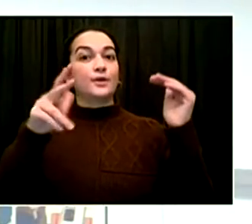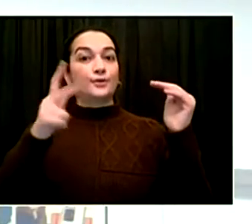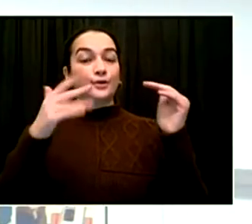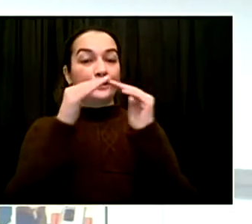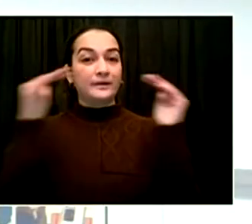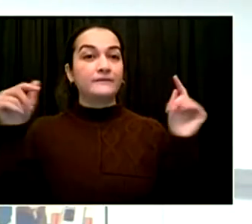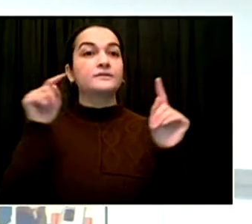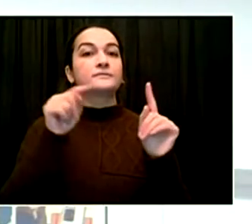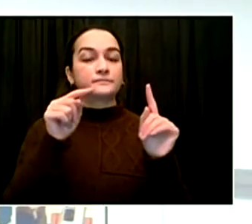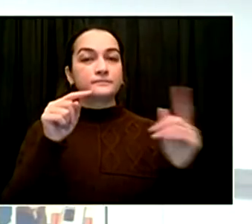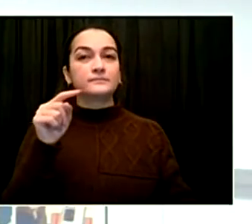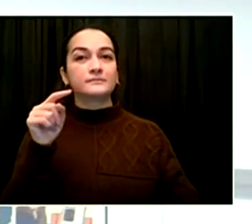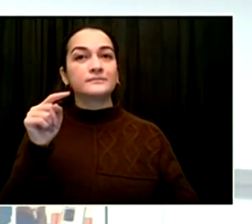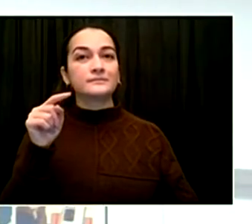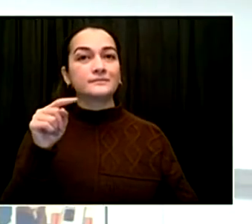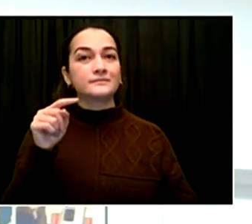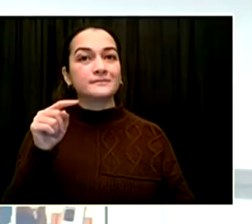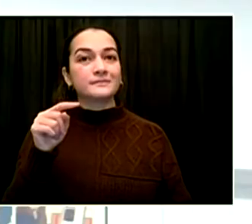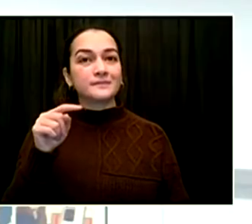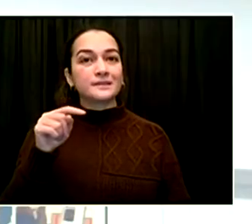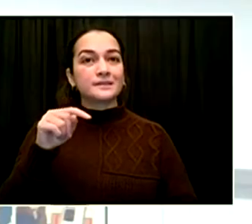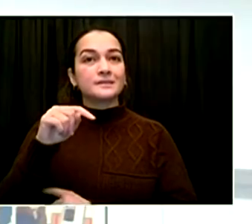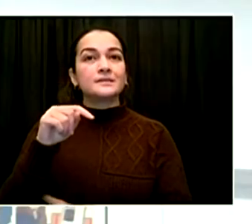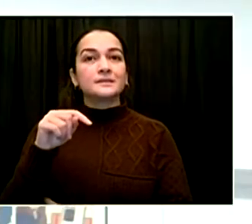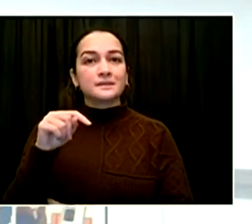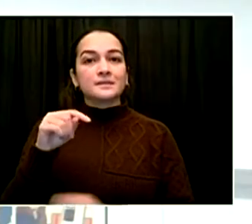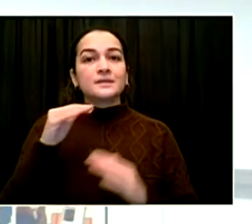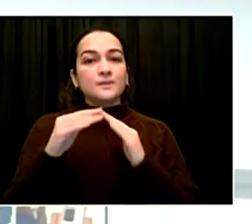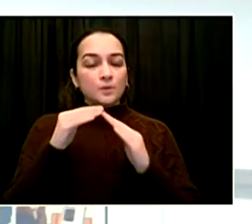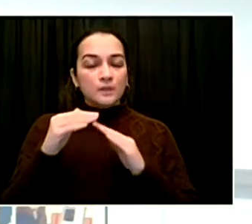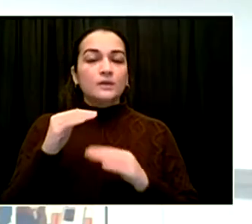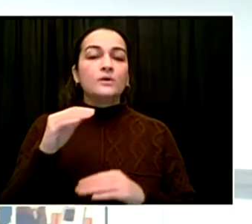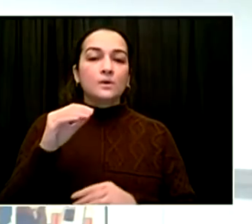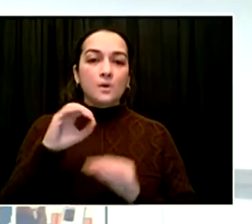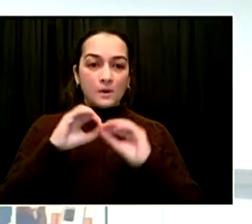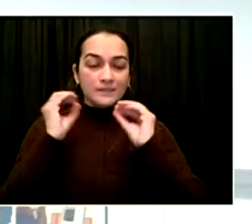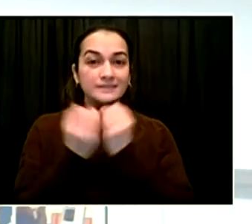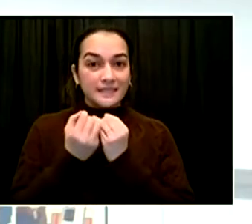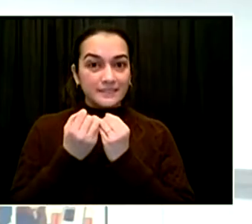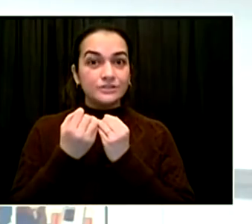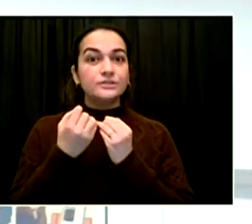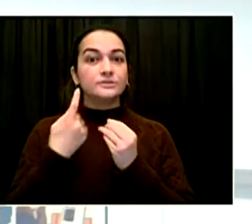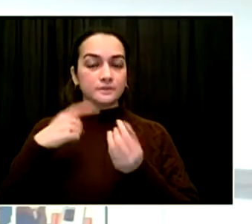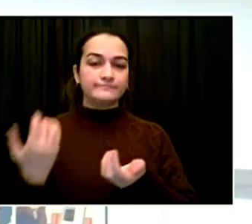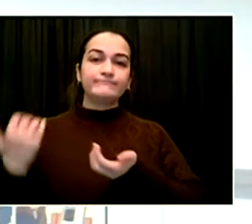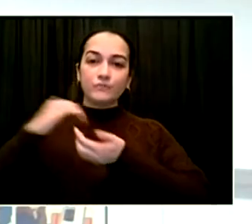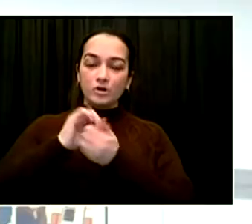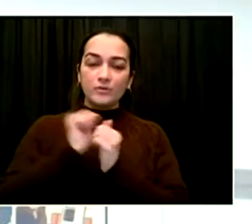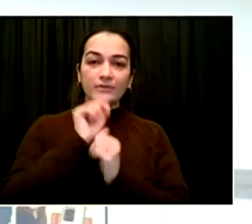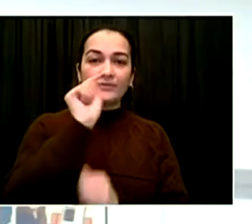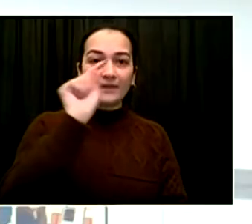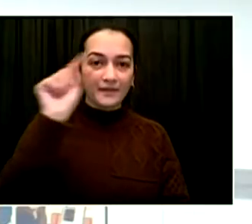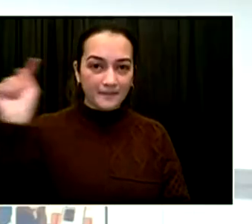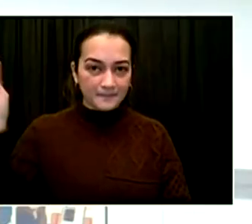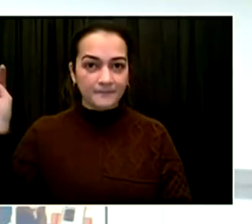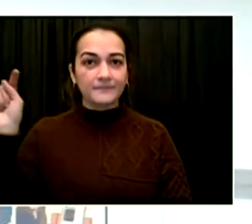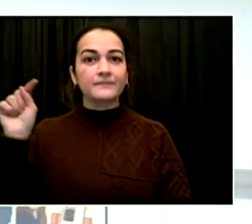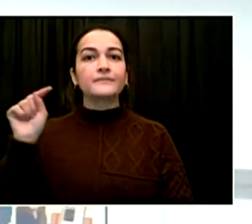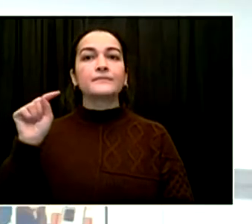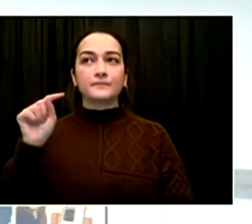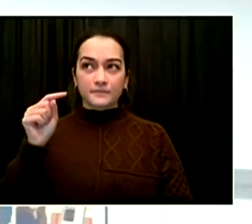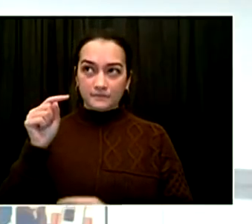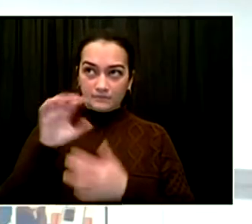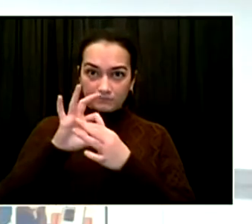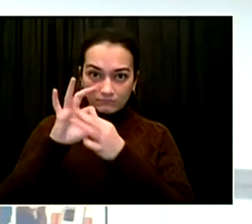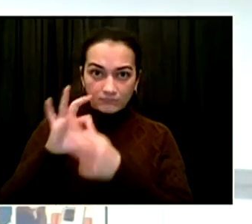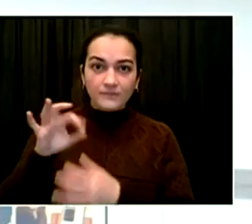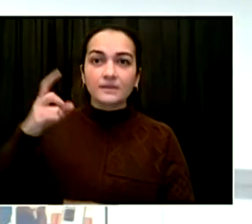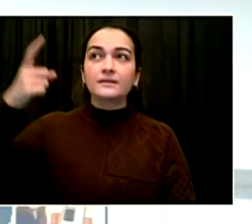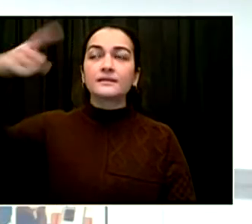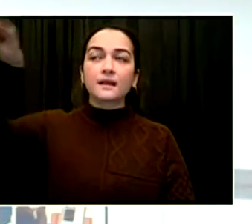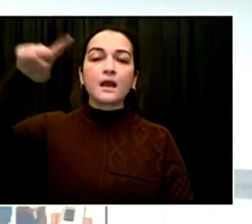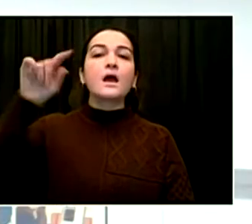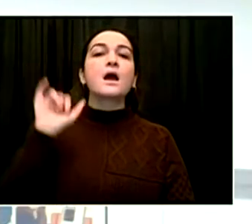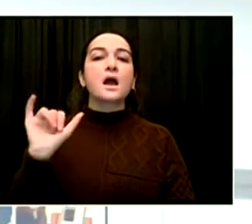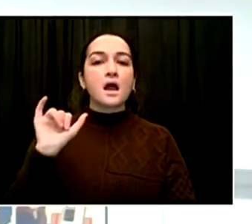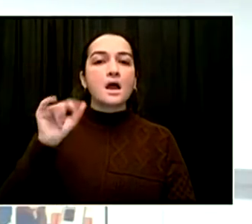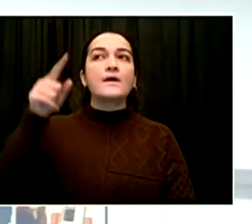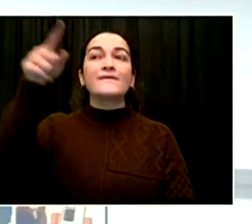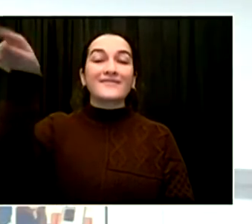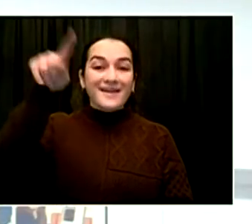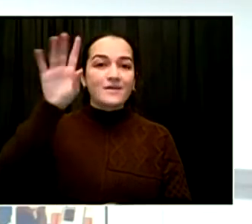AND I'M PROUD TO SAY YOU HAVE